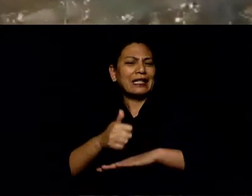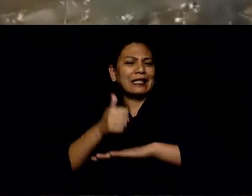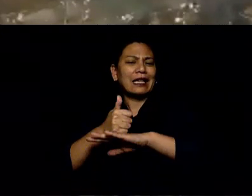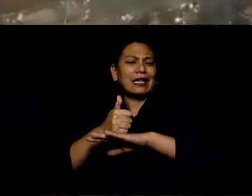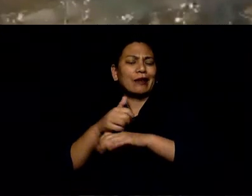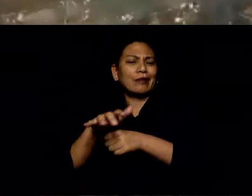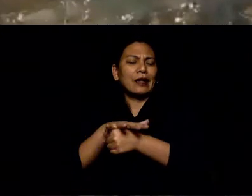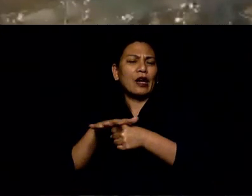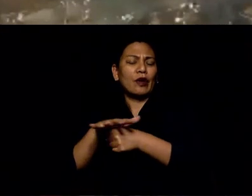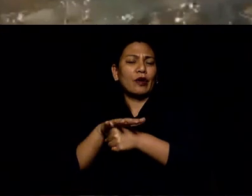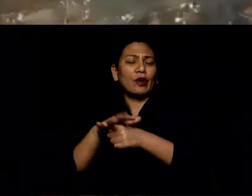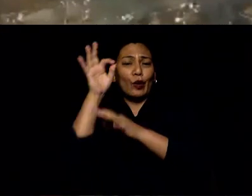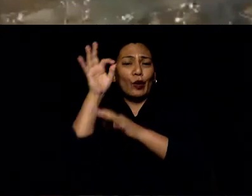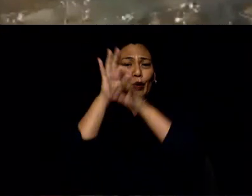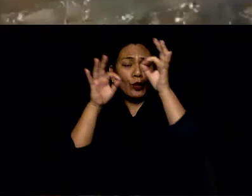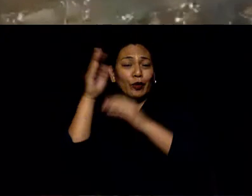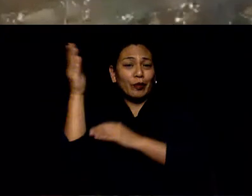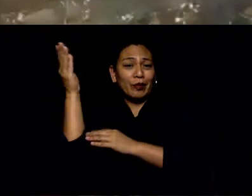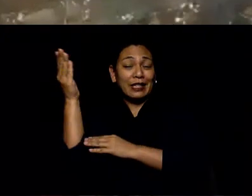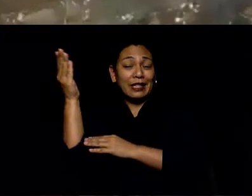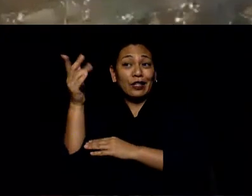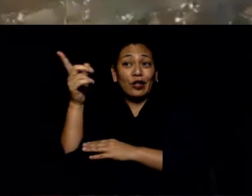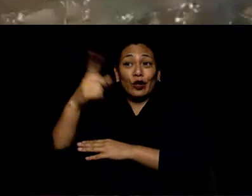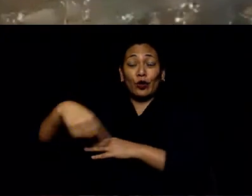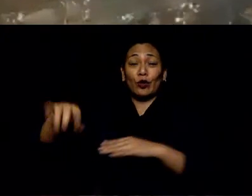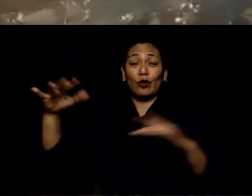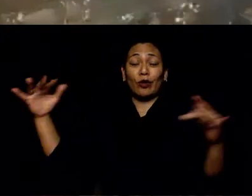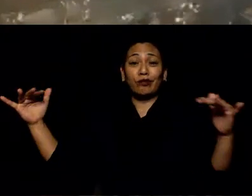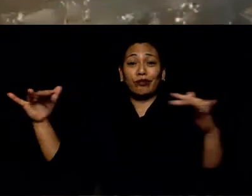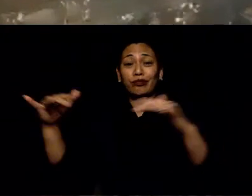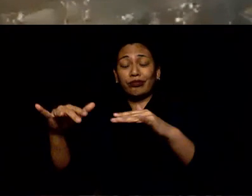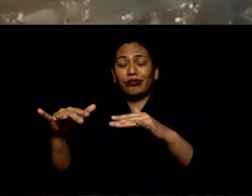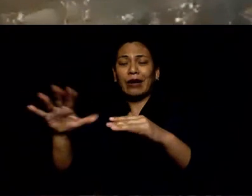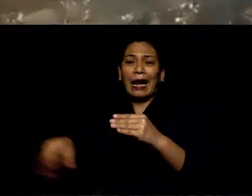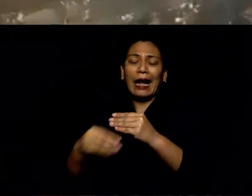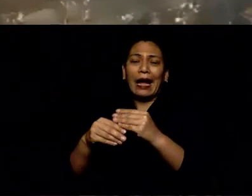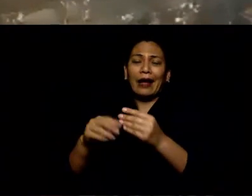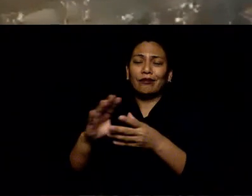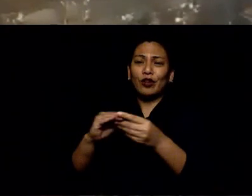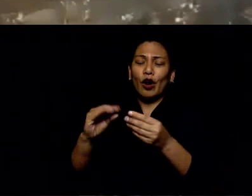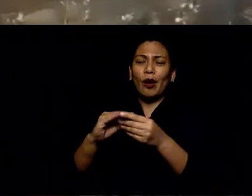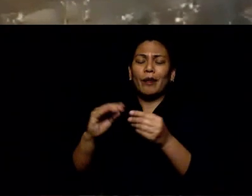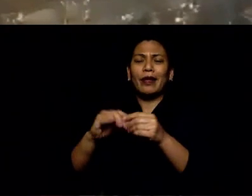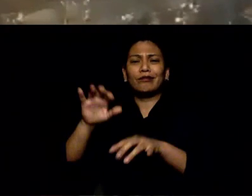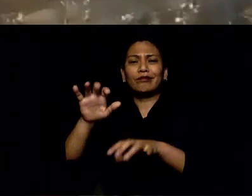where you could meet and, um, add thoughts, questions, observations.